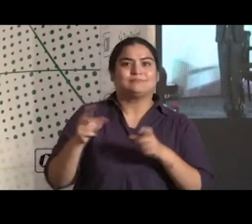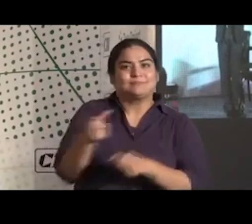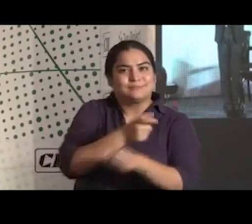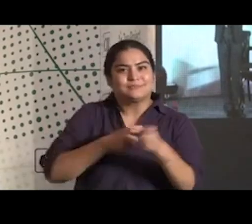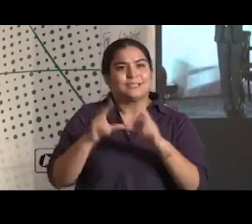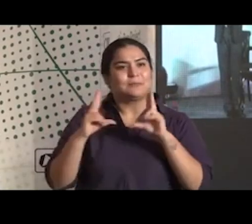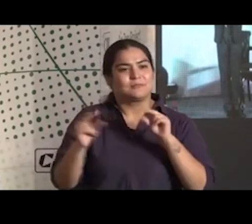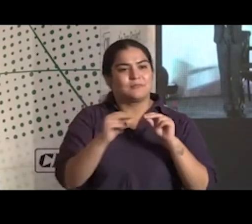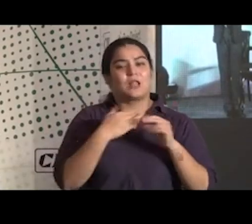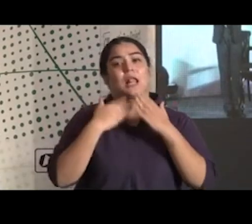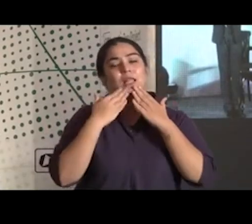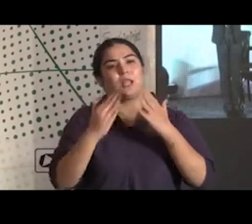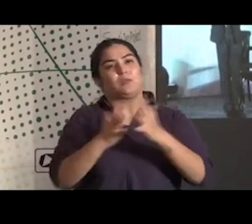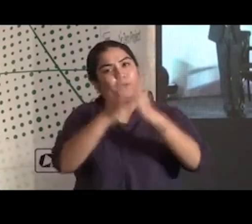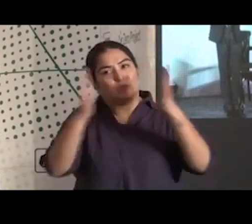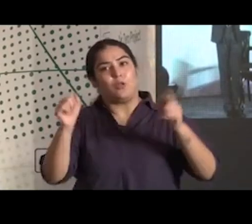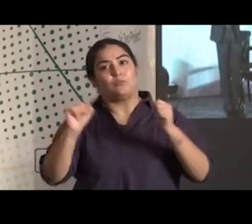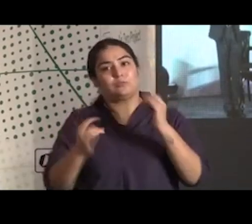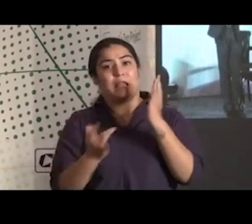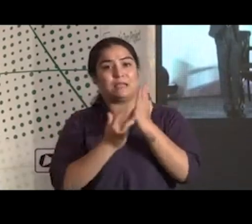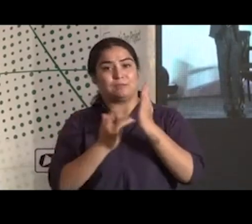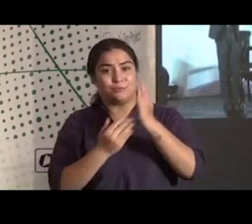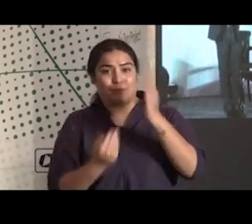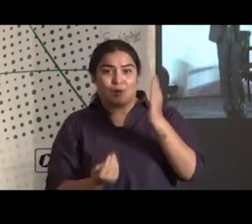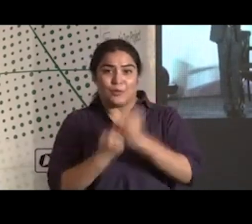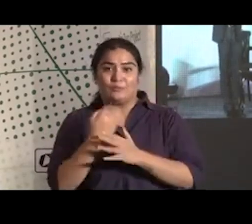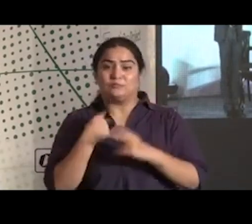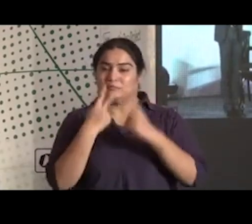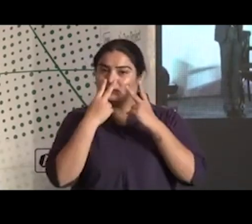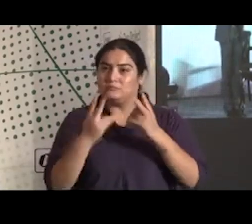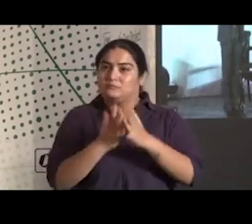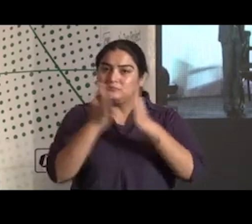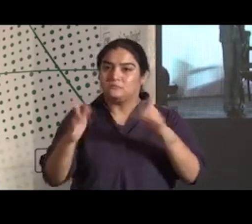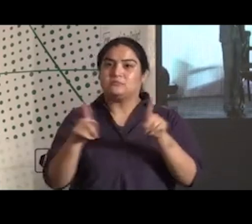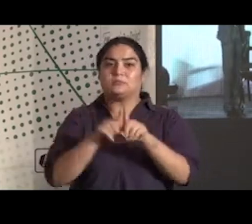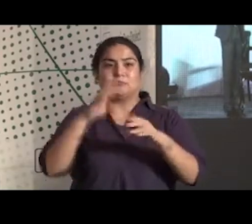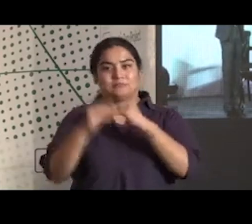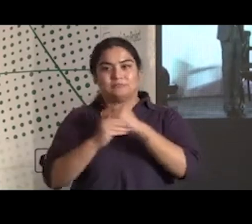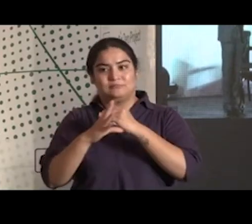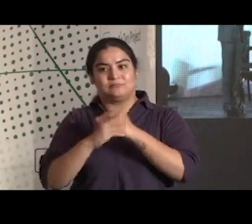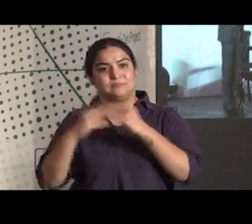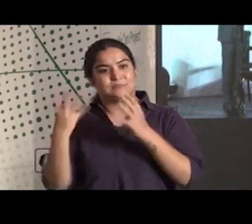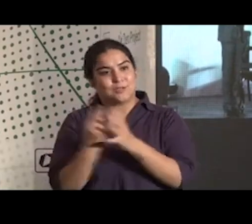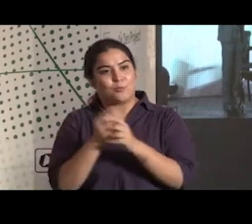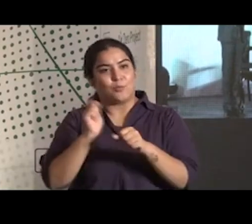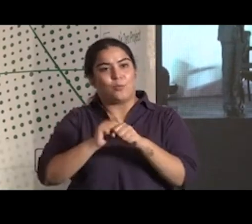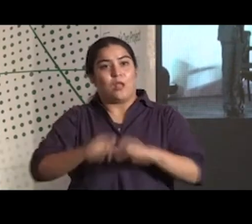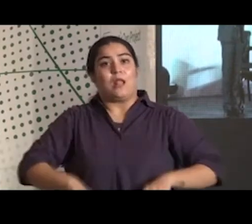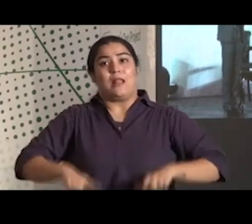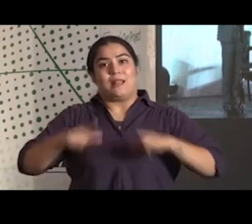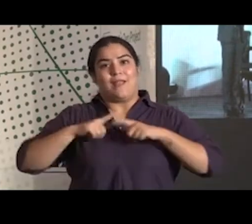Thank you also for all the technology, the cameras, everything worked smoothly and also from the from the life stream end. So thank you.